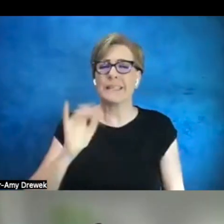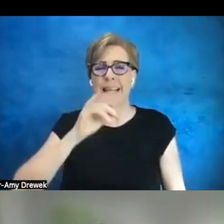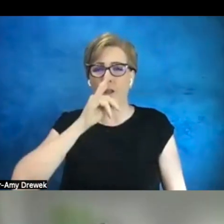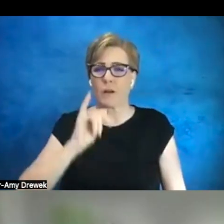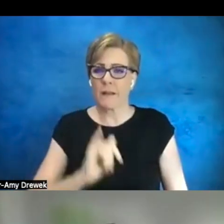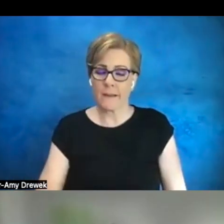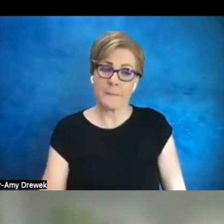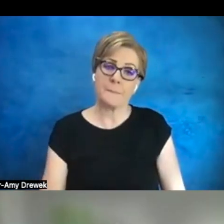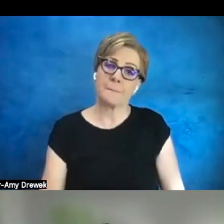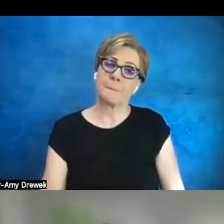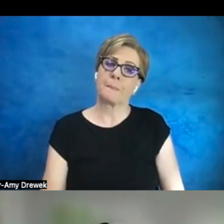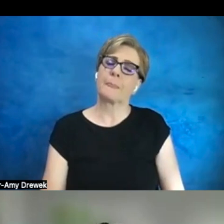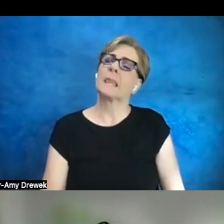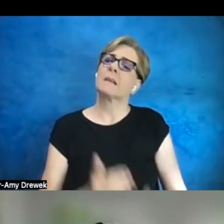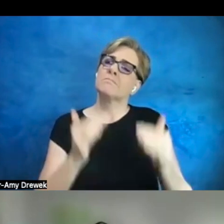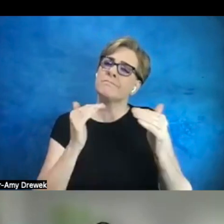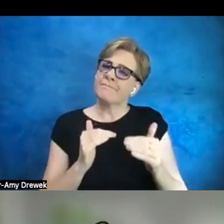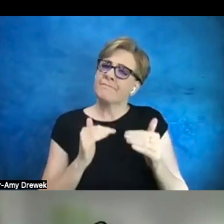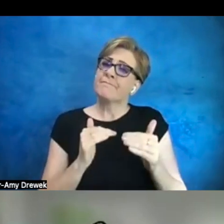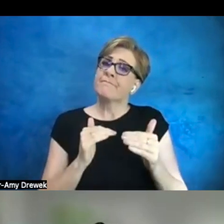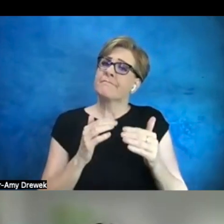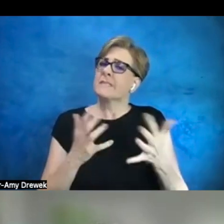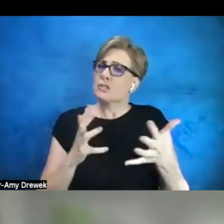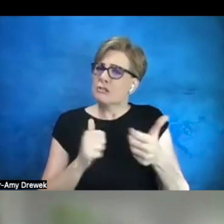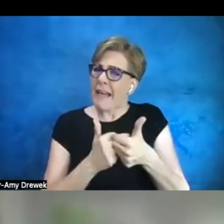And what challenges might you face? It could be budgetary, it could be capacity,